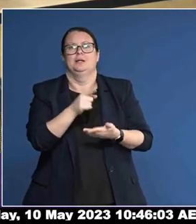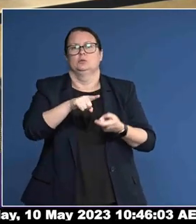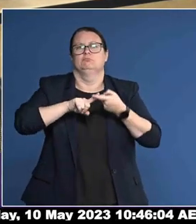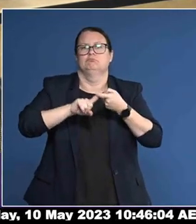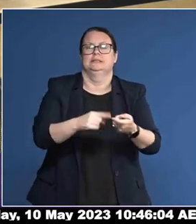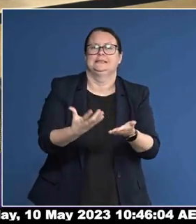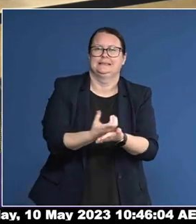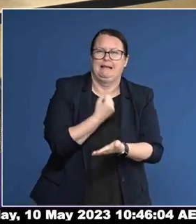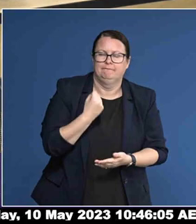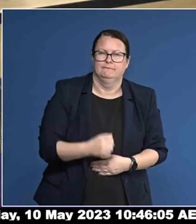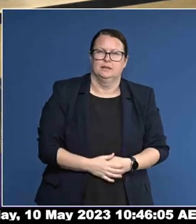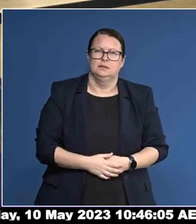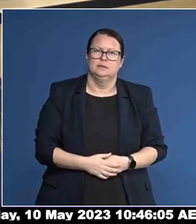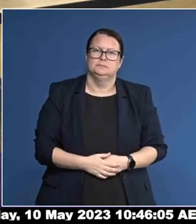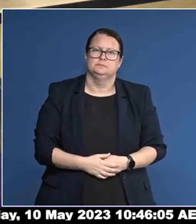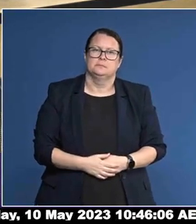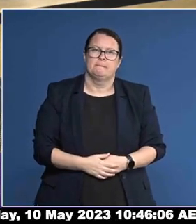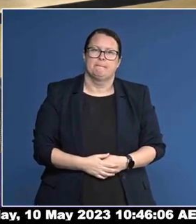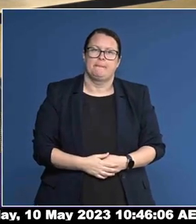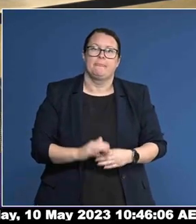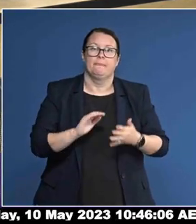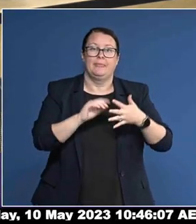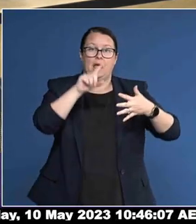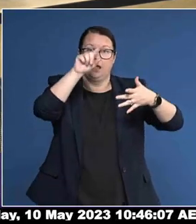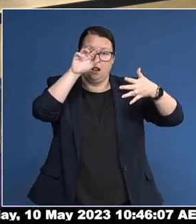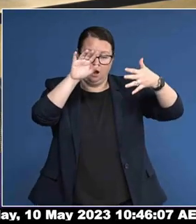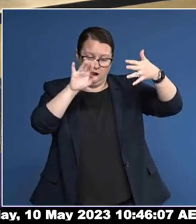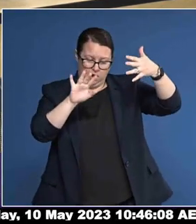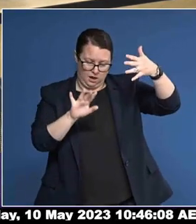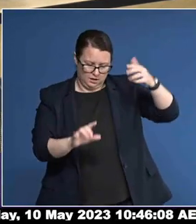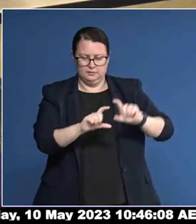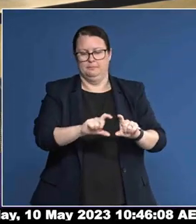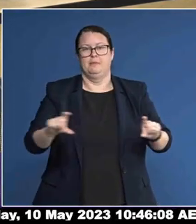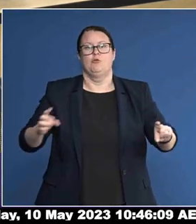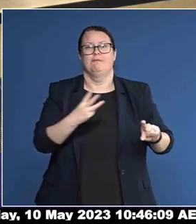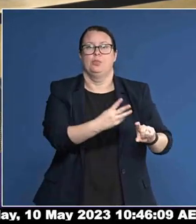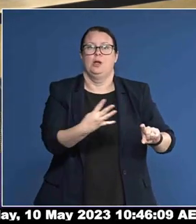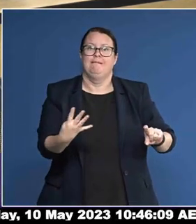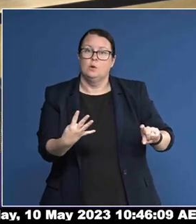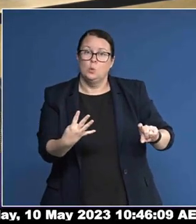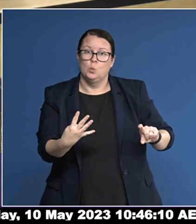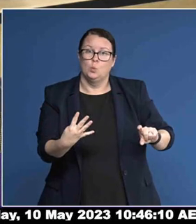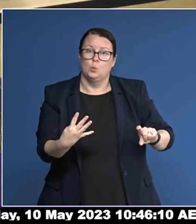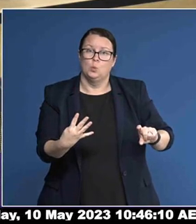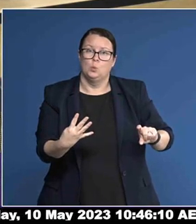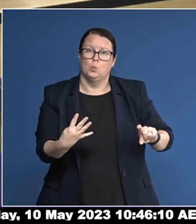However, you go - if I can take you to paragraph 34, what you say is: